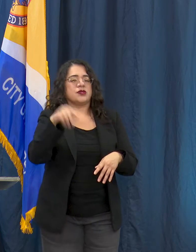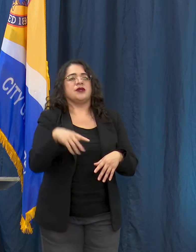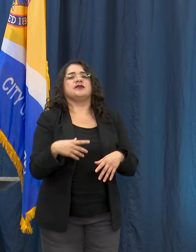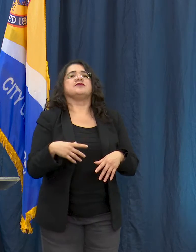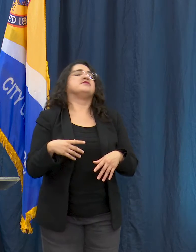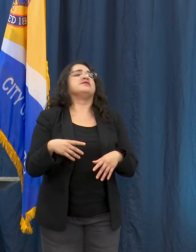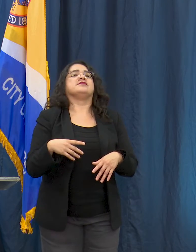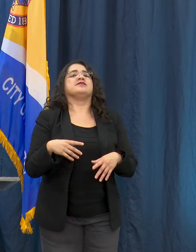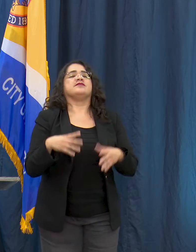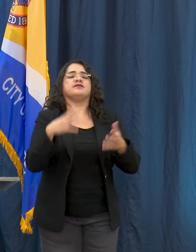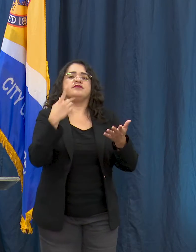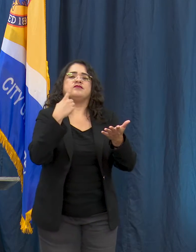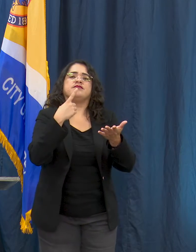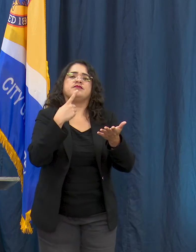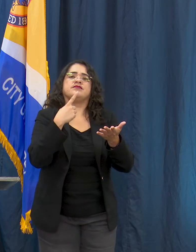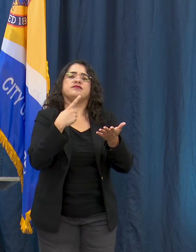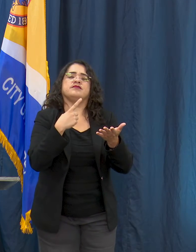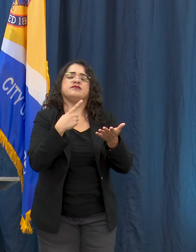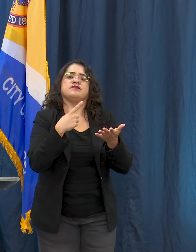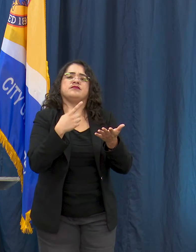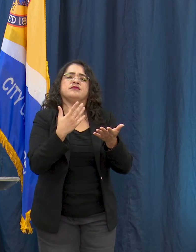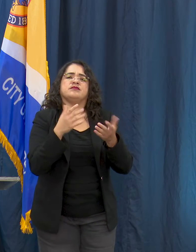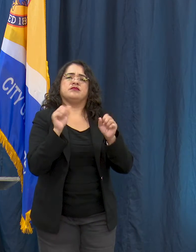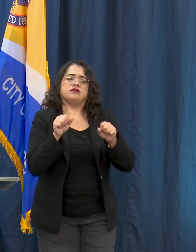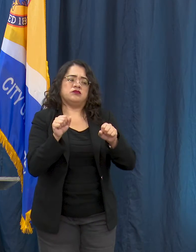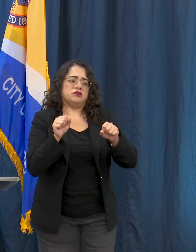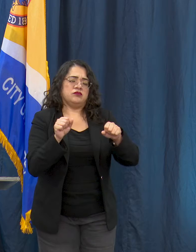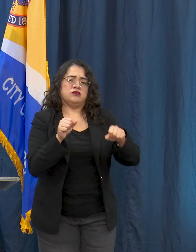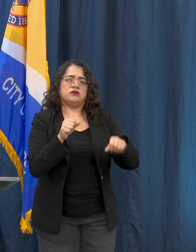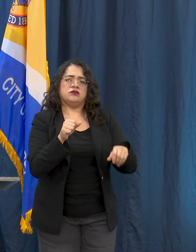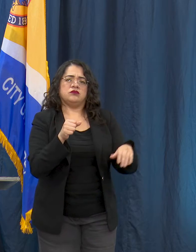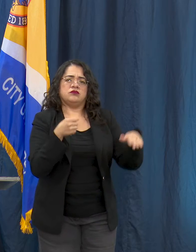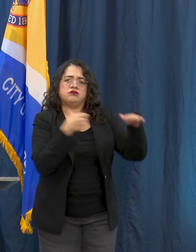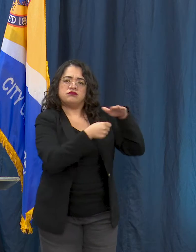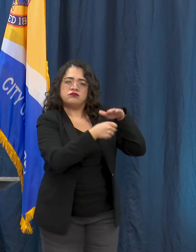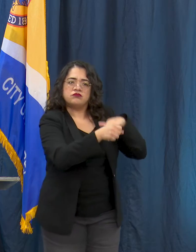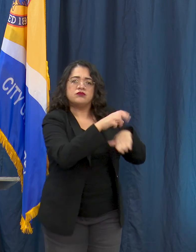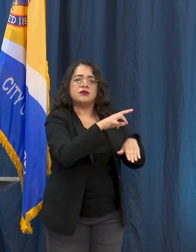specifically hospitalizations and the the city's rate of infection,